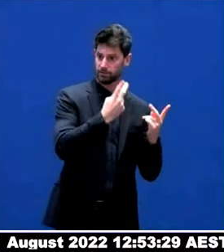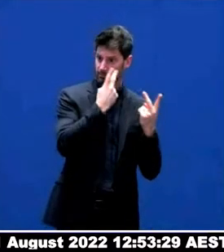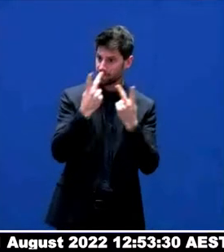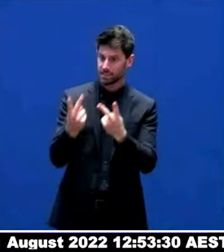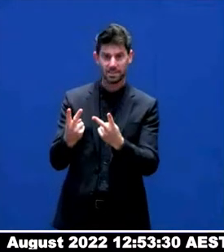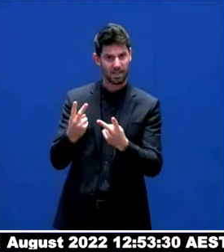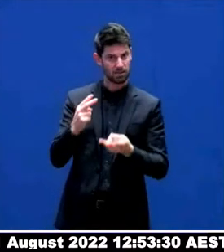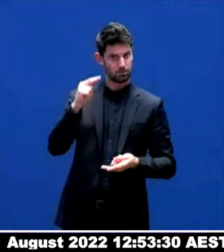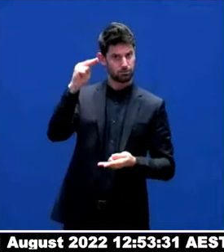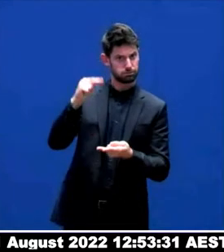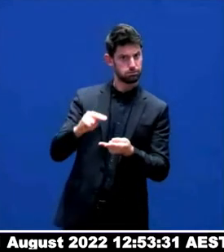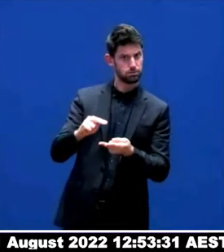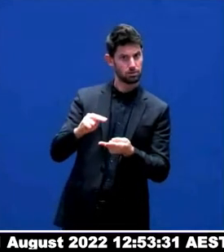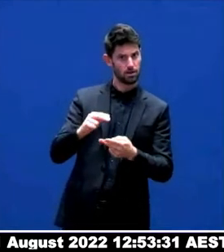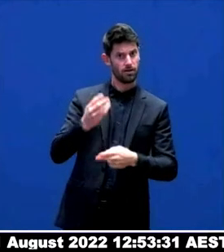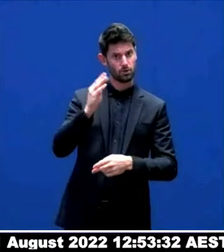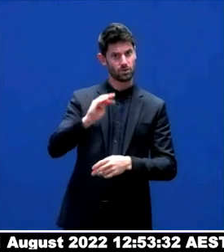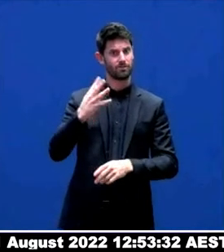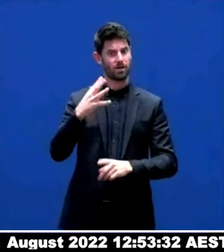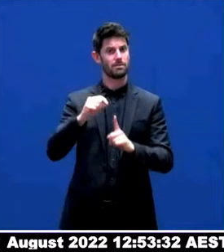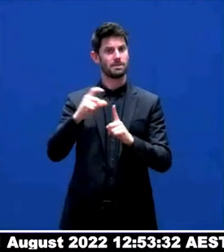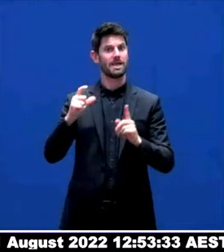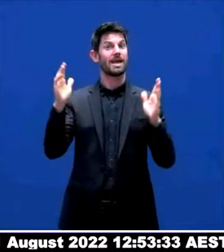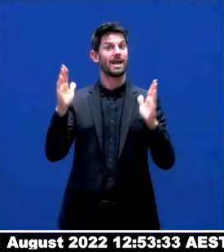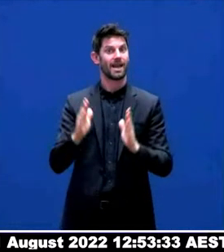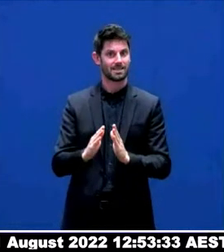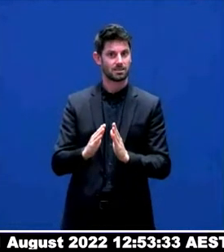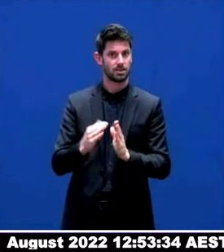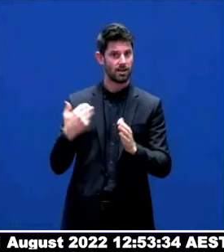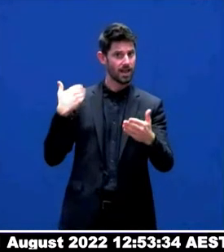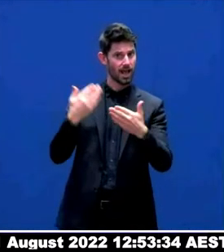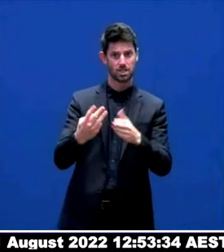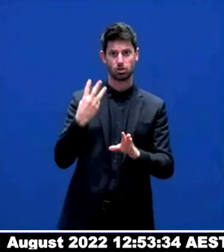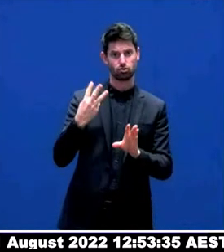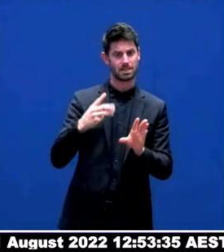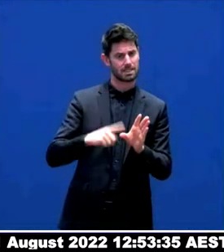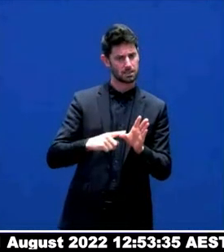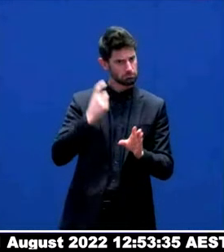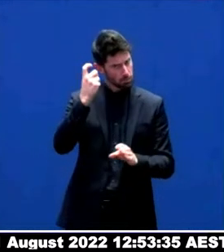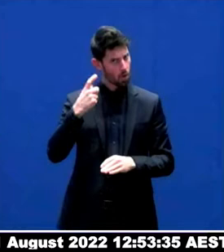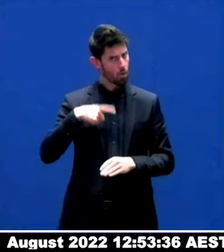declined by a factor of 45 percent over the last three years. Is there some explanation for that?